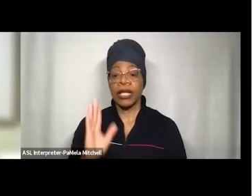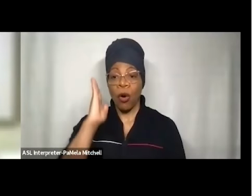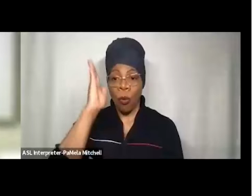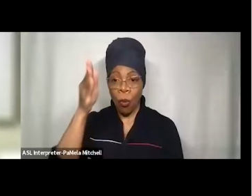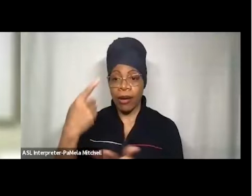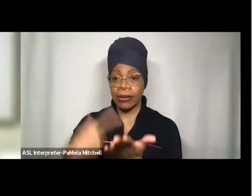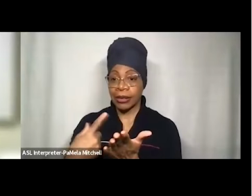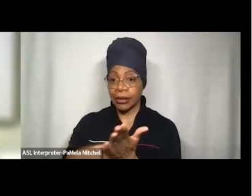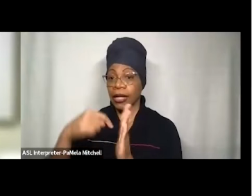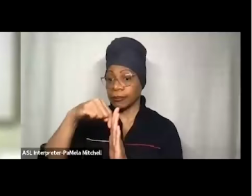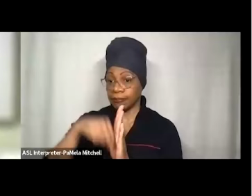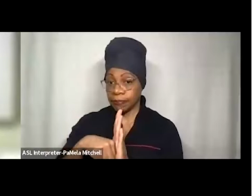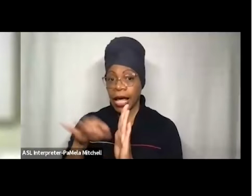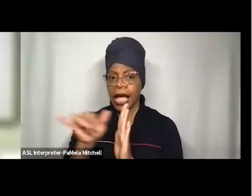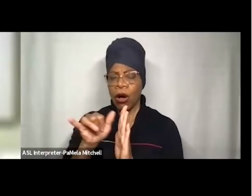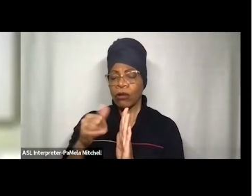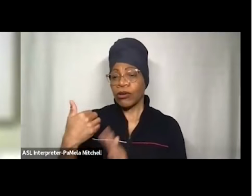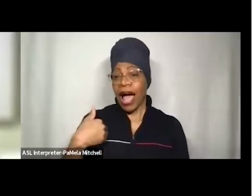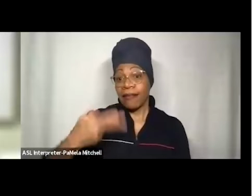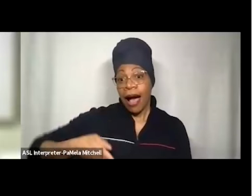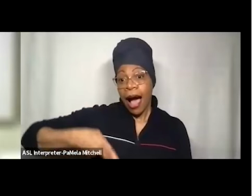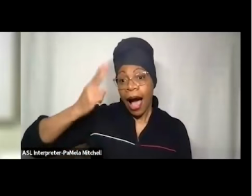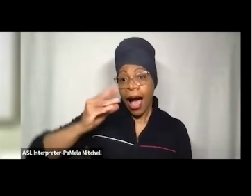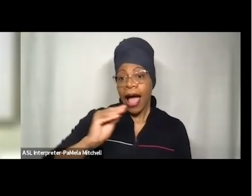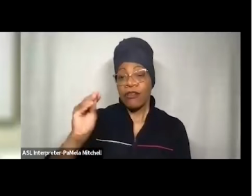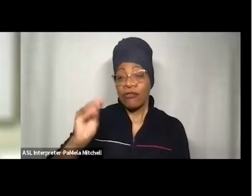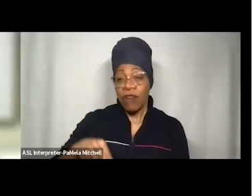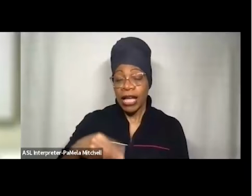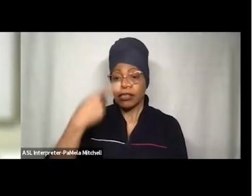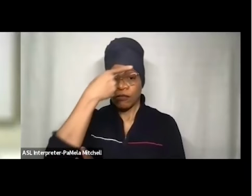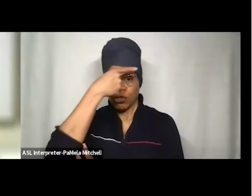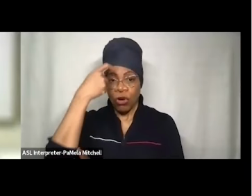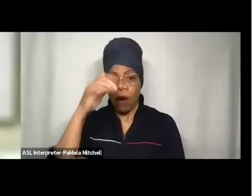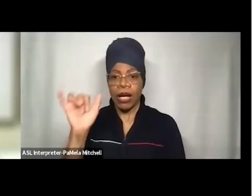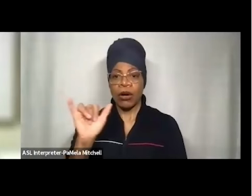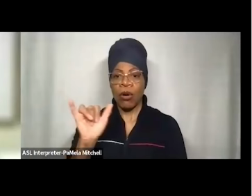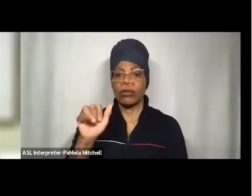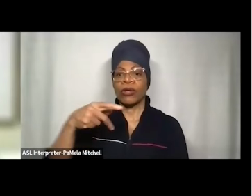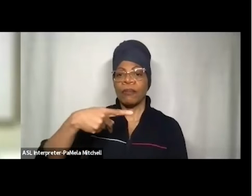We also have very high rates of trauma and post-traumatic stress disorder, right? And I think I'm preaching to the choir here